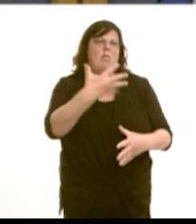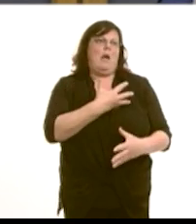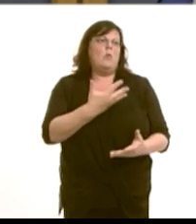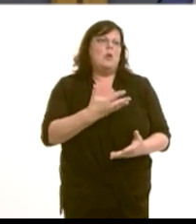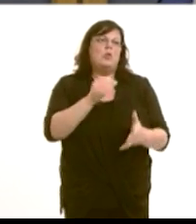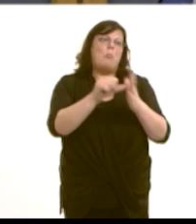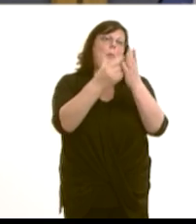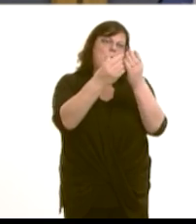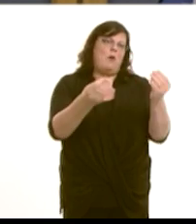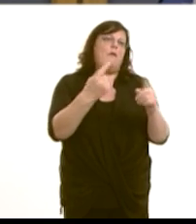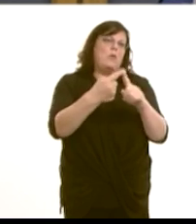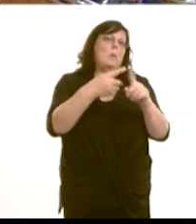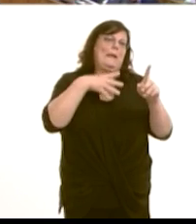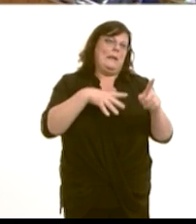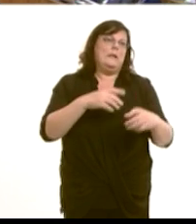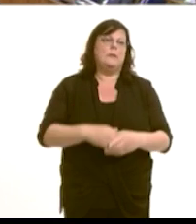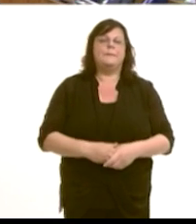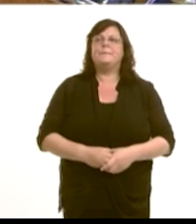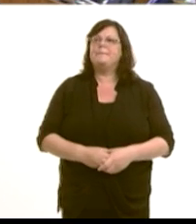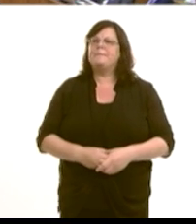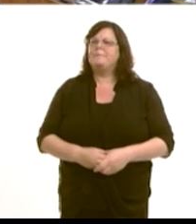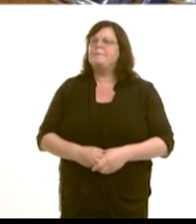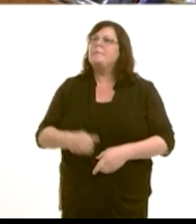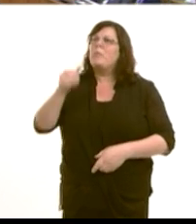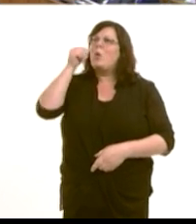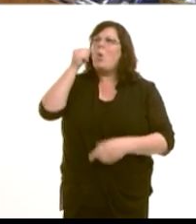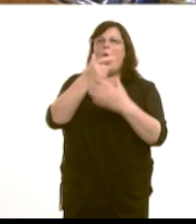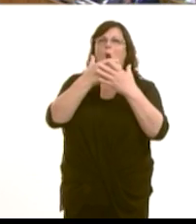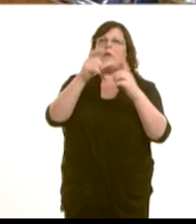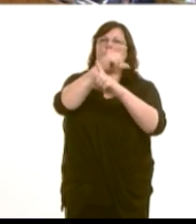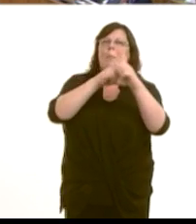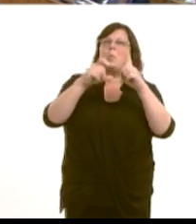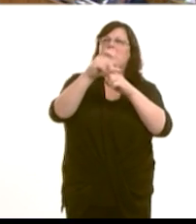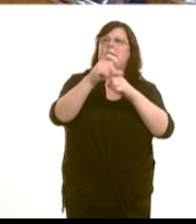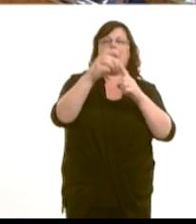Mark Isherwood: After the loss of dozens of community beds in north Wales despite bed